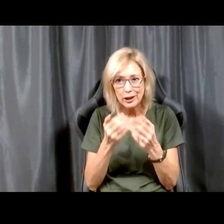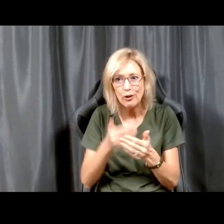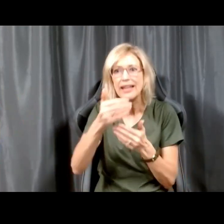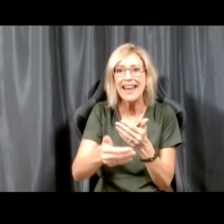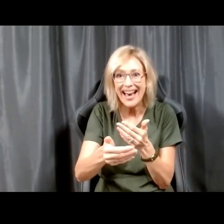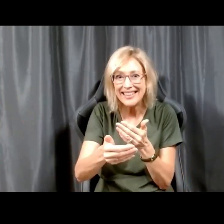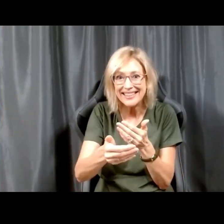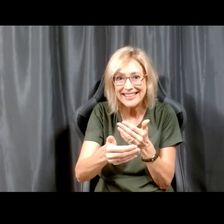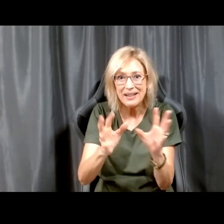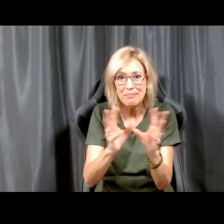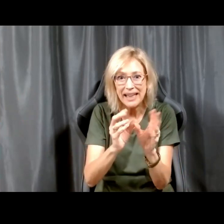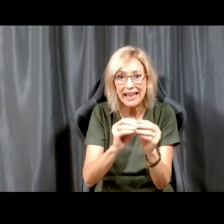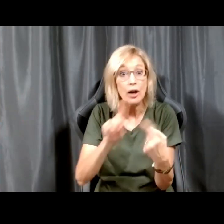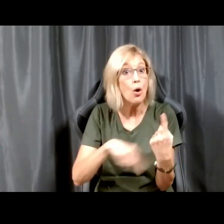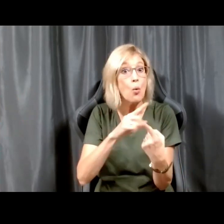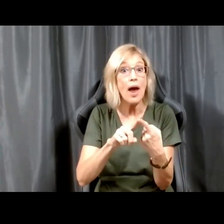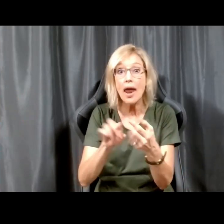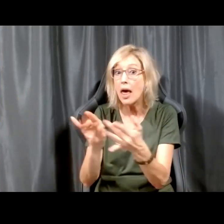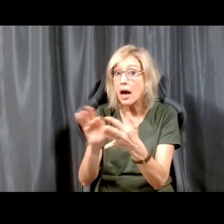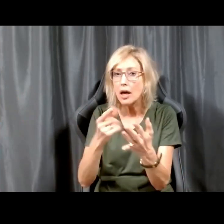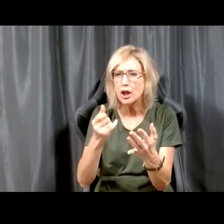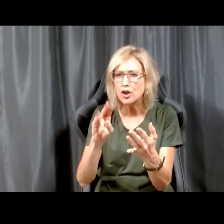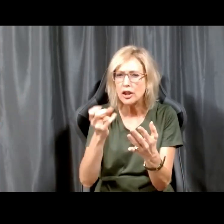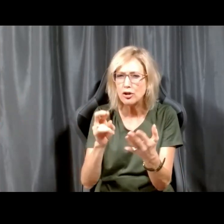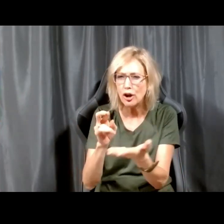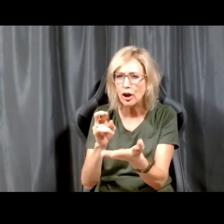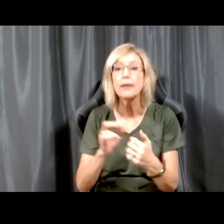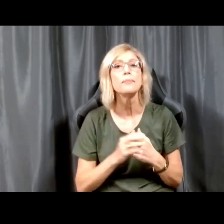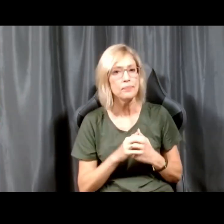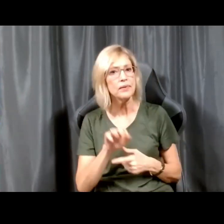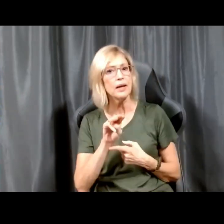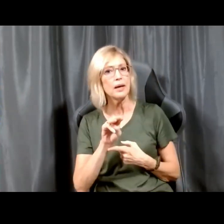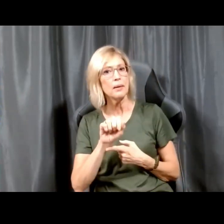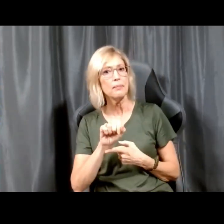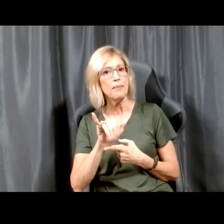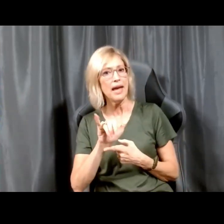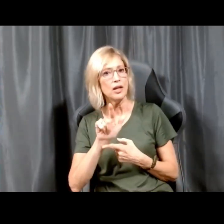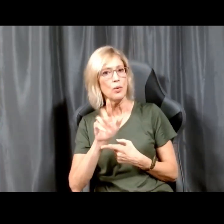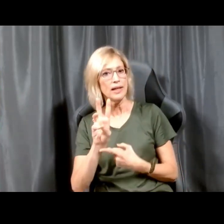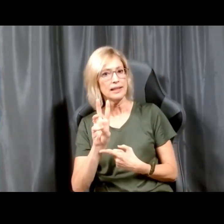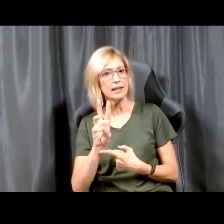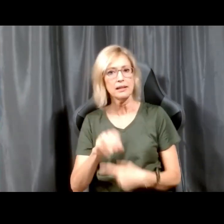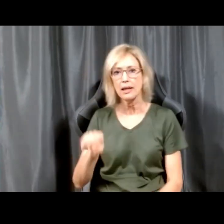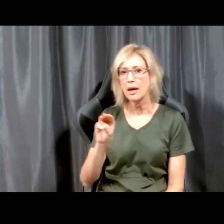session, Ginger can you tell me the date? »GINGER: May 26th. »JENNIFER: May 26th. And we